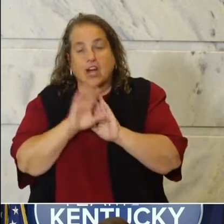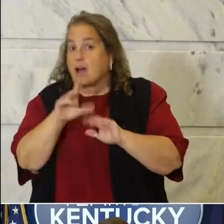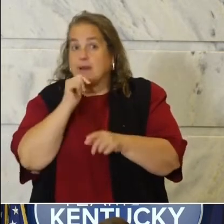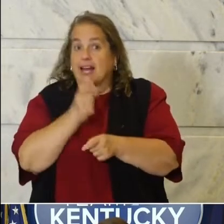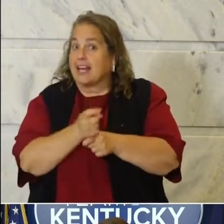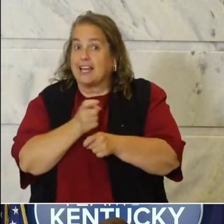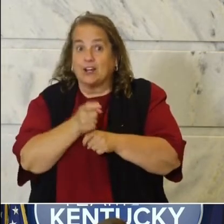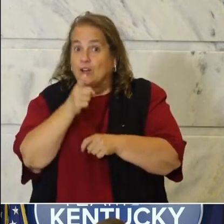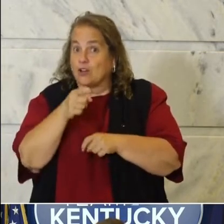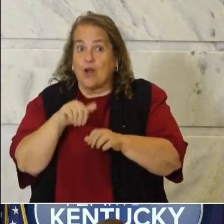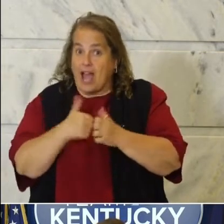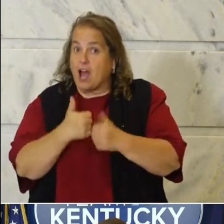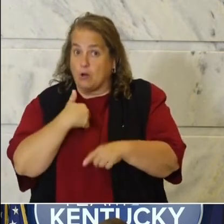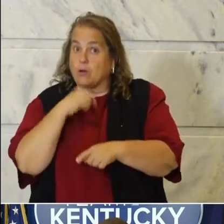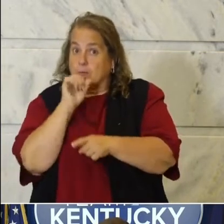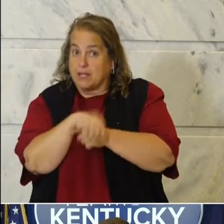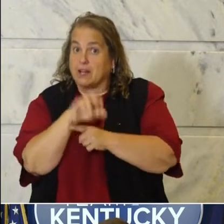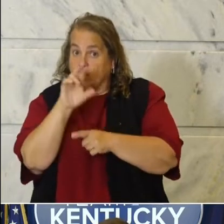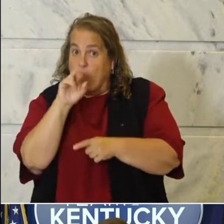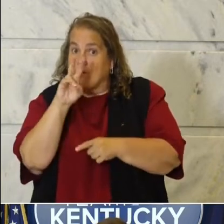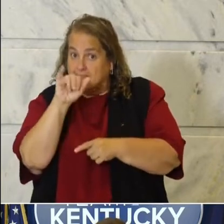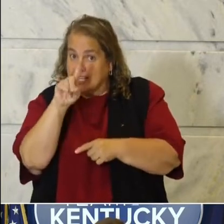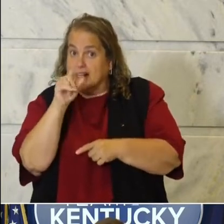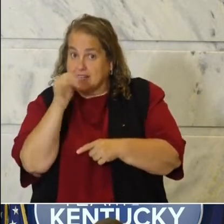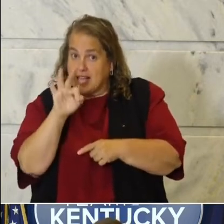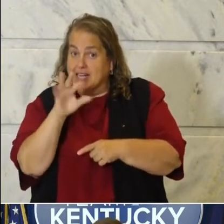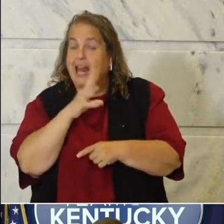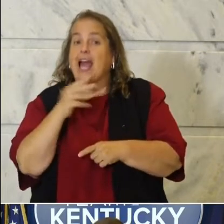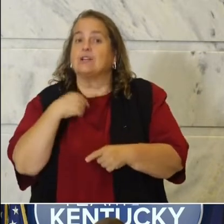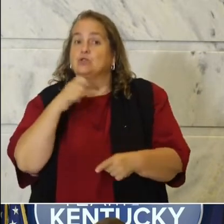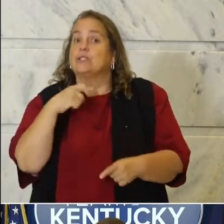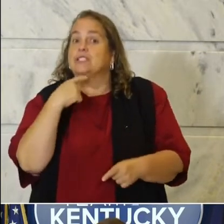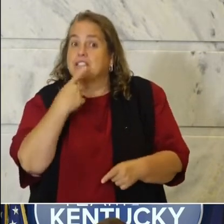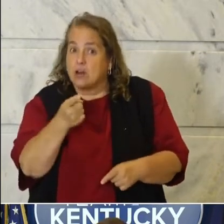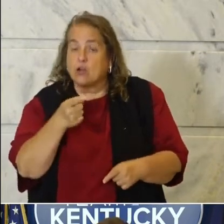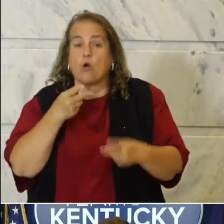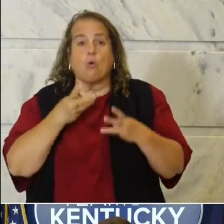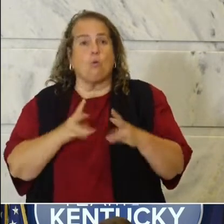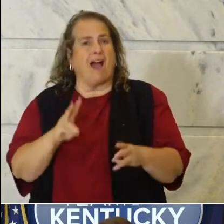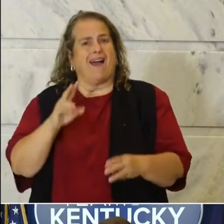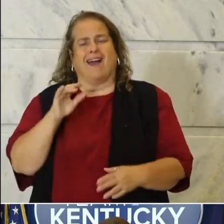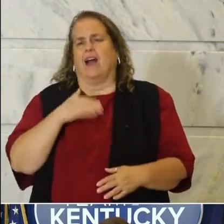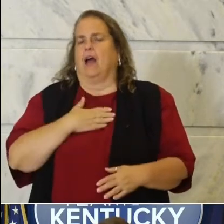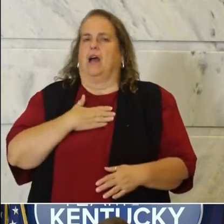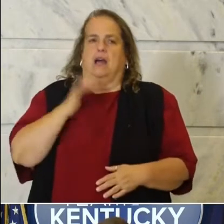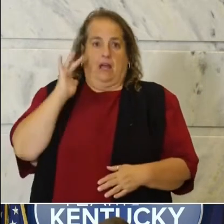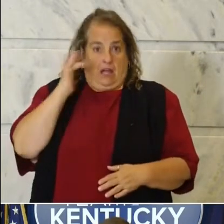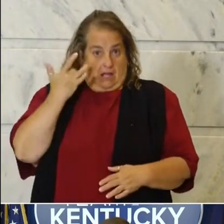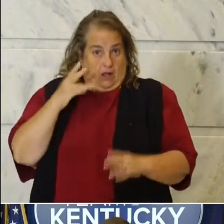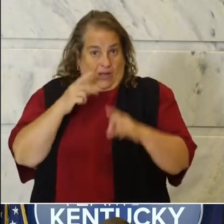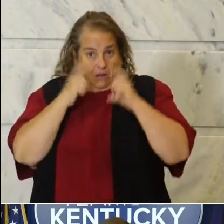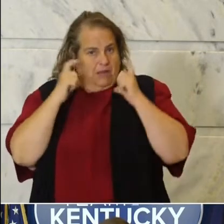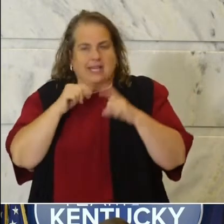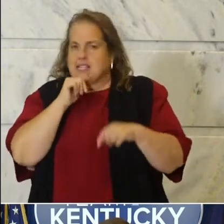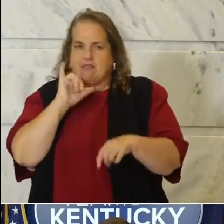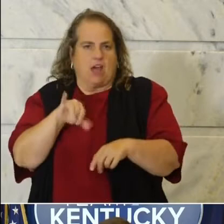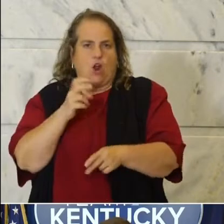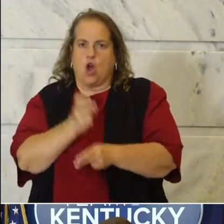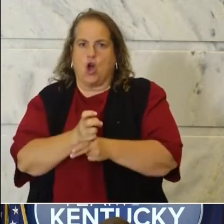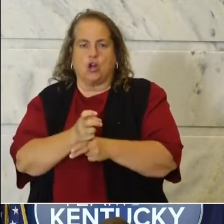This is how we be cove in 19. And it should tell you that while it is a inconvenience, it doesn't have to be that hard. They're on a form of